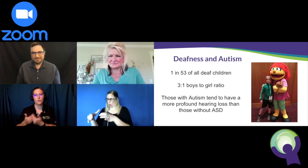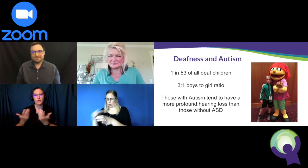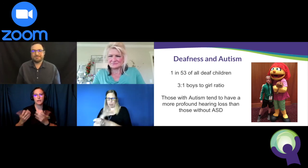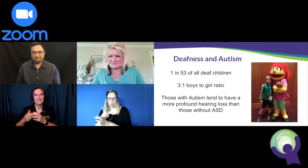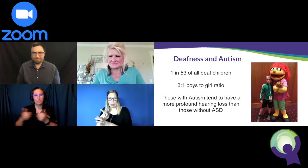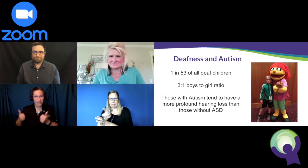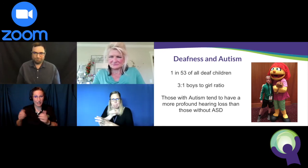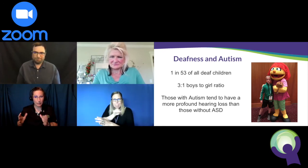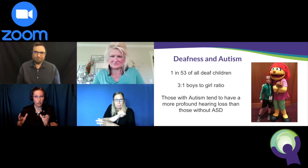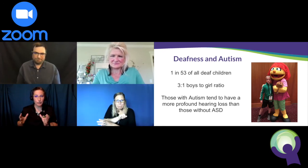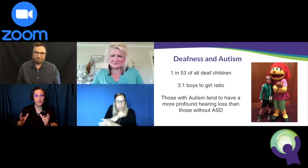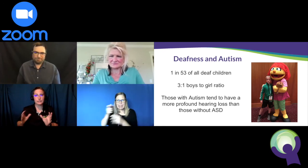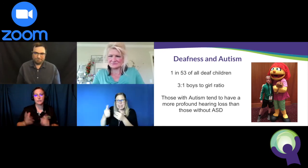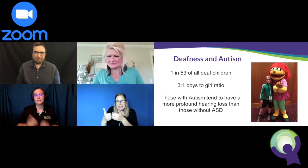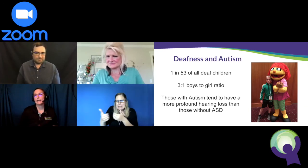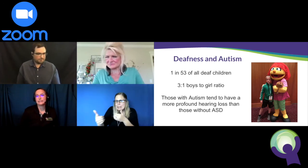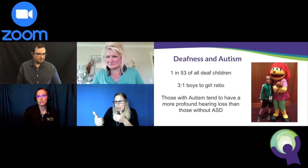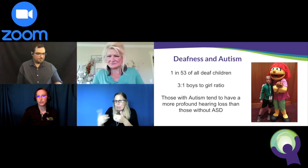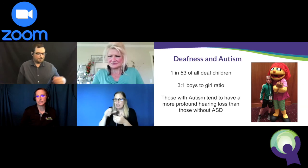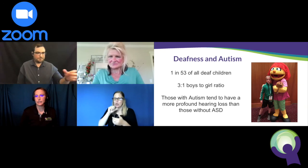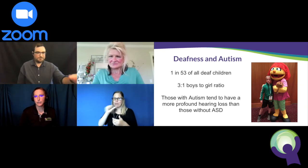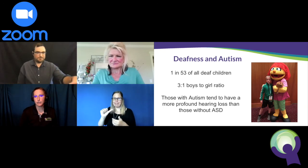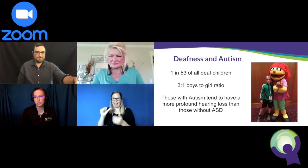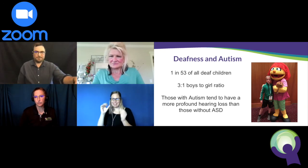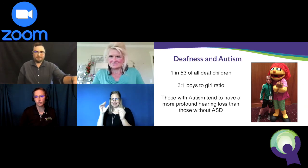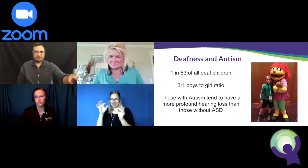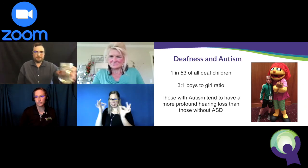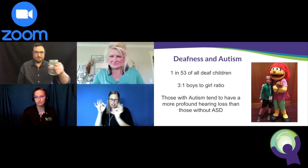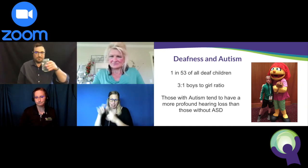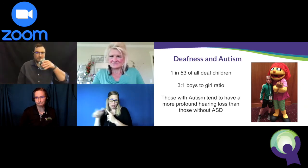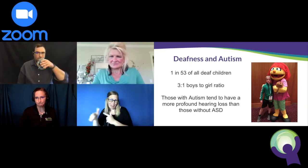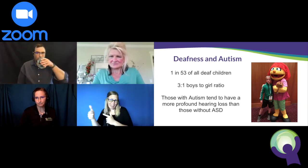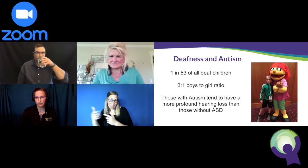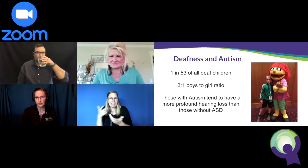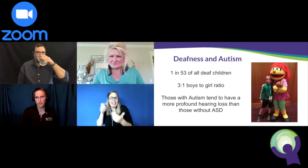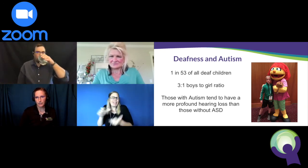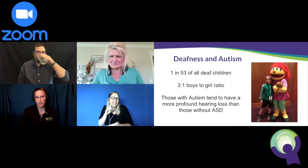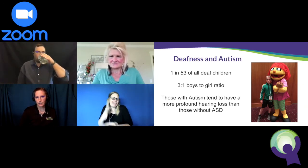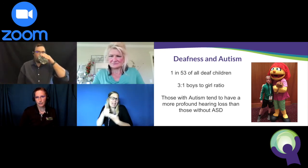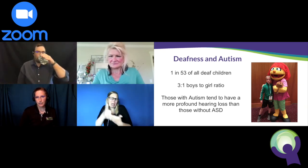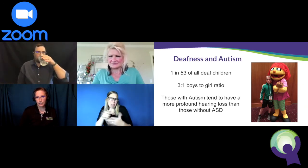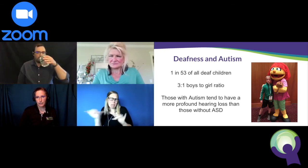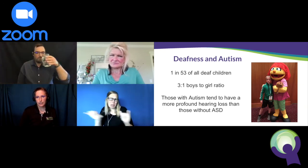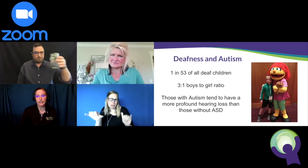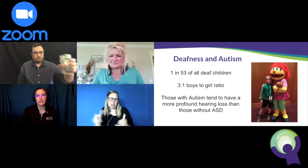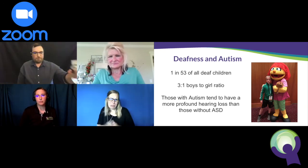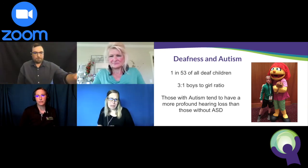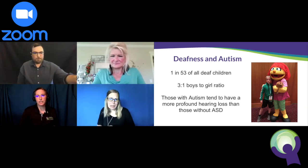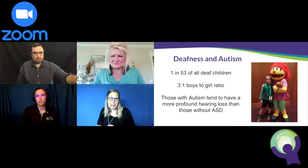So separating them a little bit so it's not as distracting can be useful as well. And again you want to make sure that